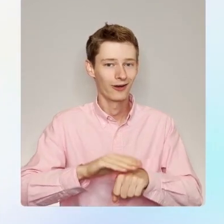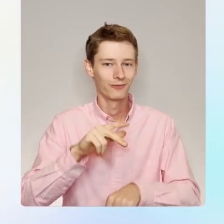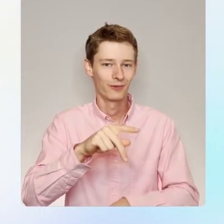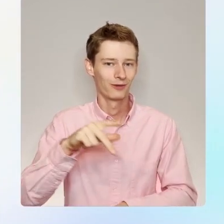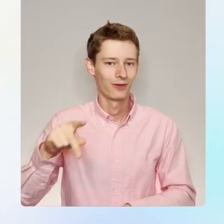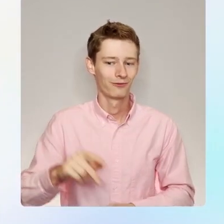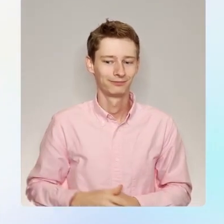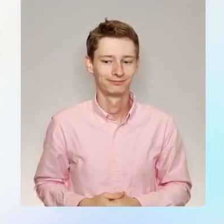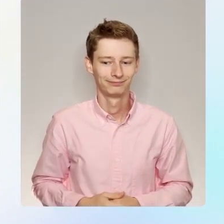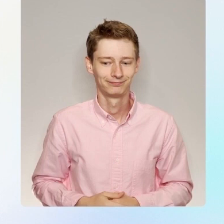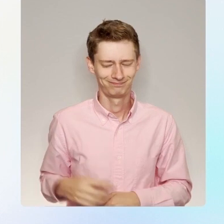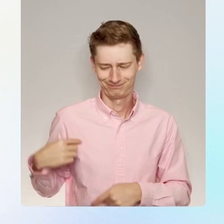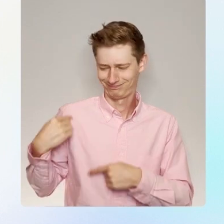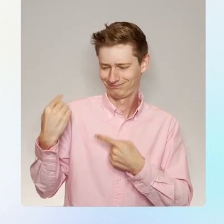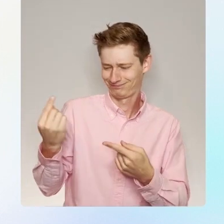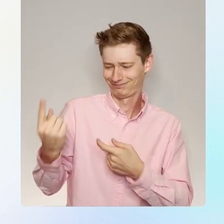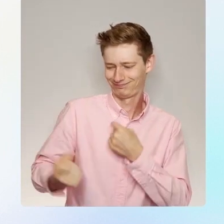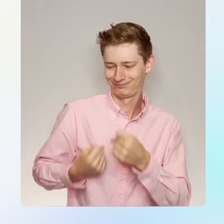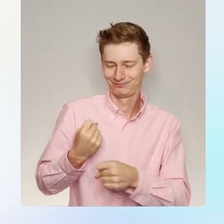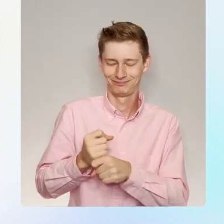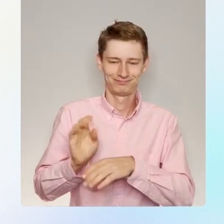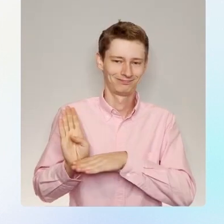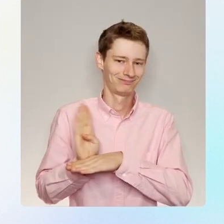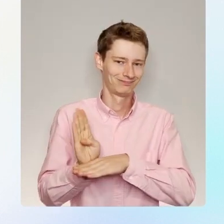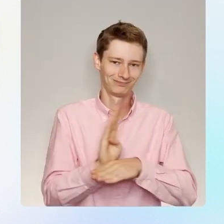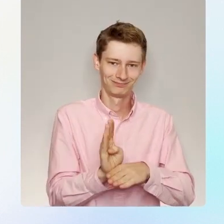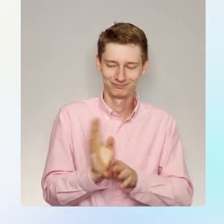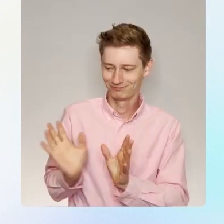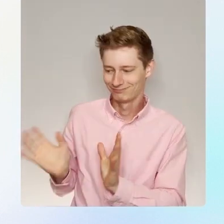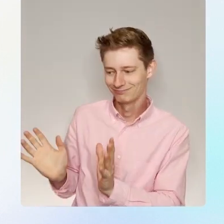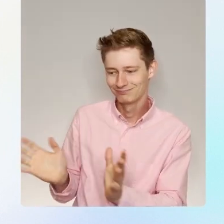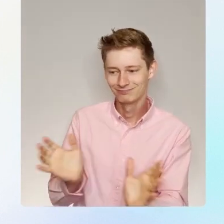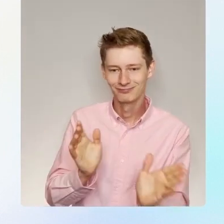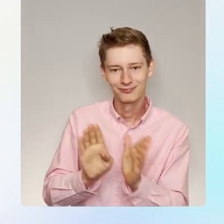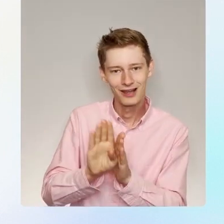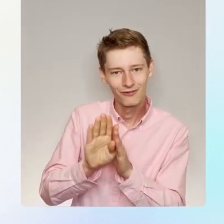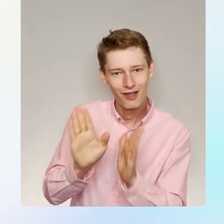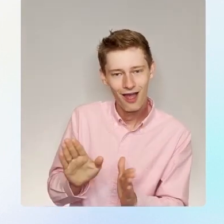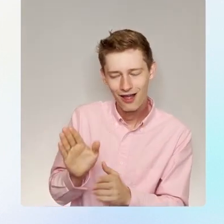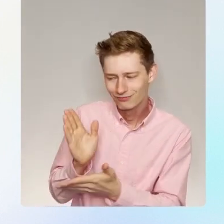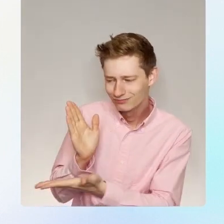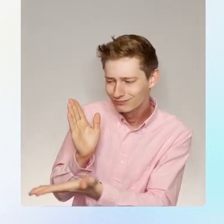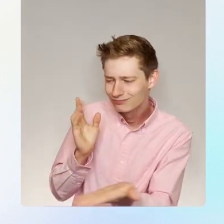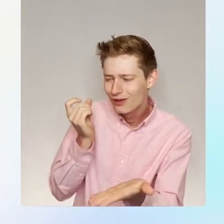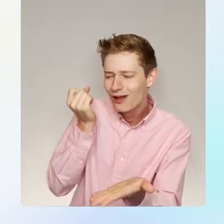It has been a busy year talking to developers, understanding their needs